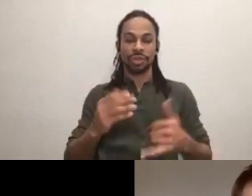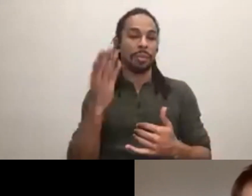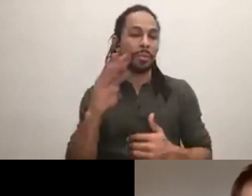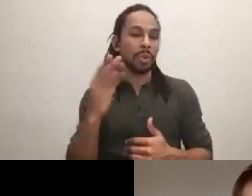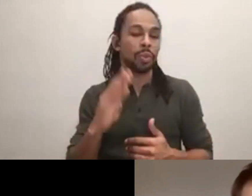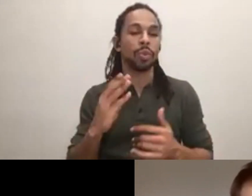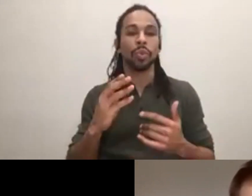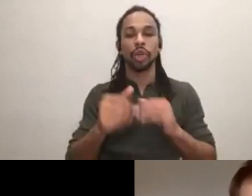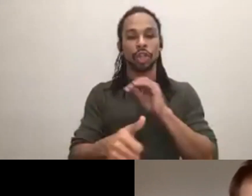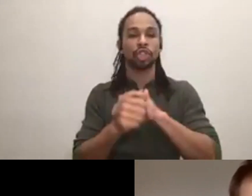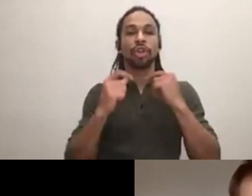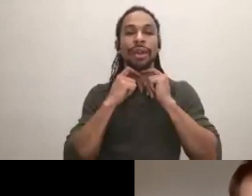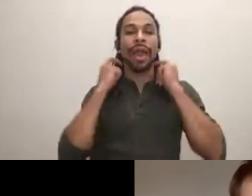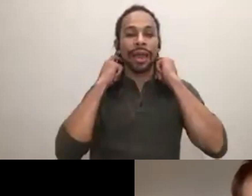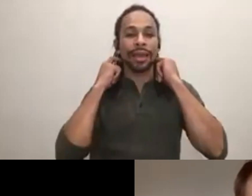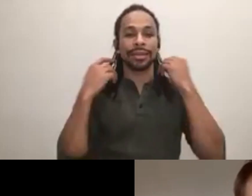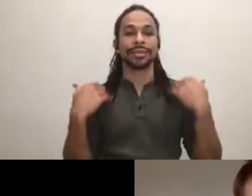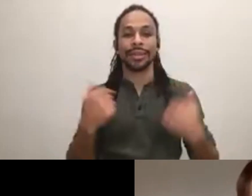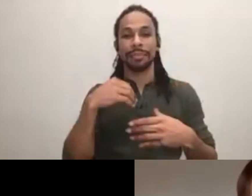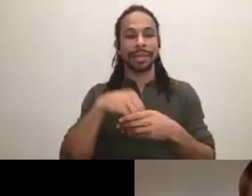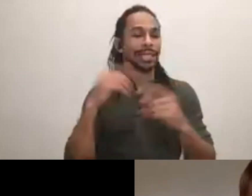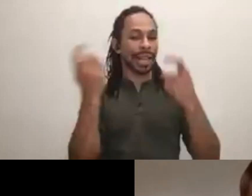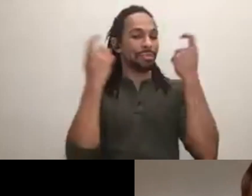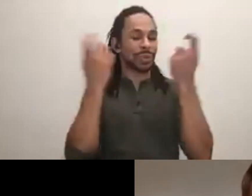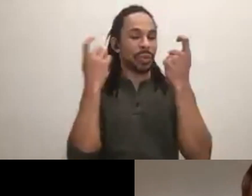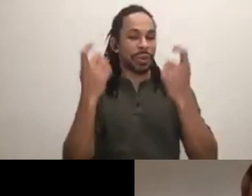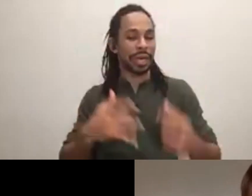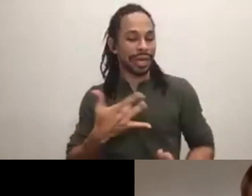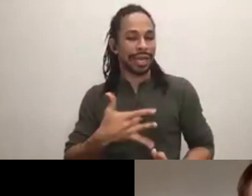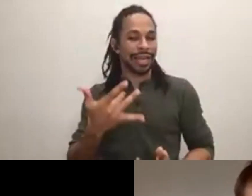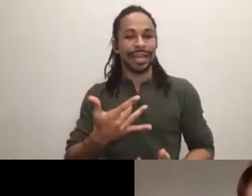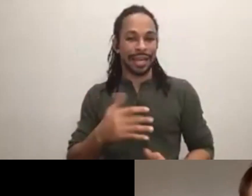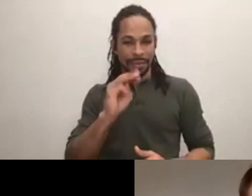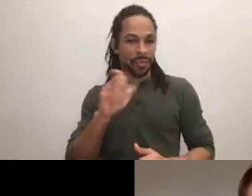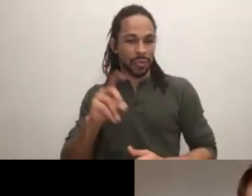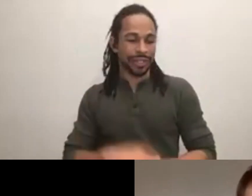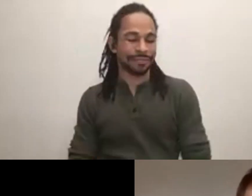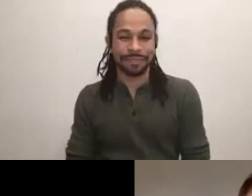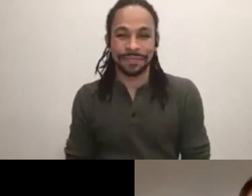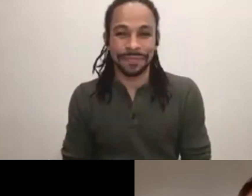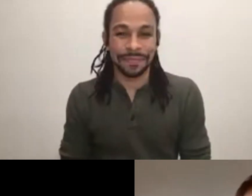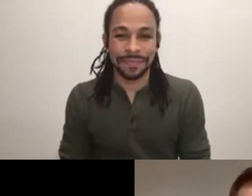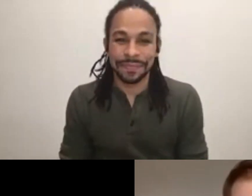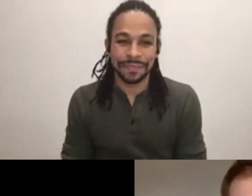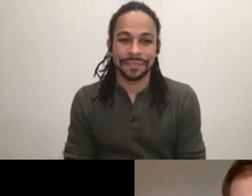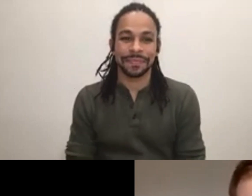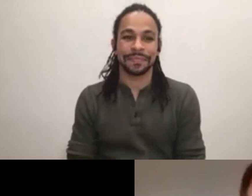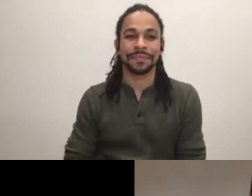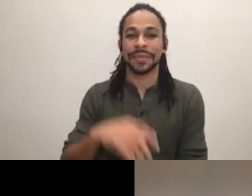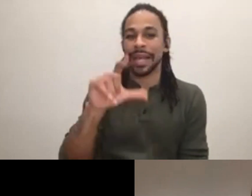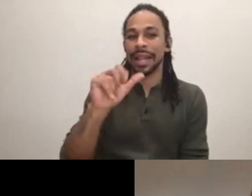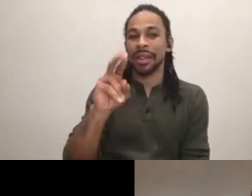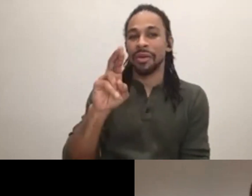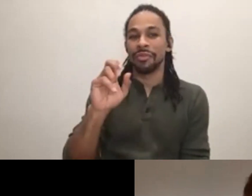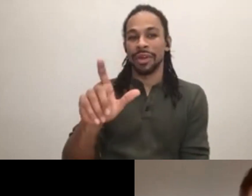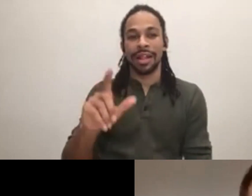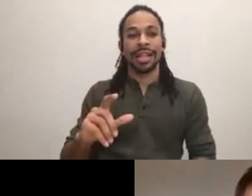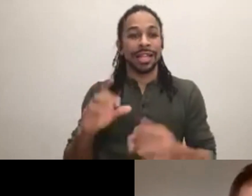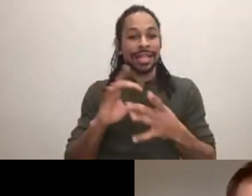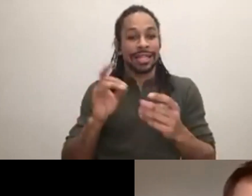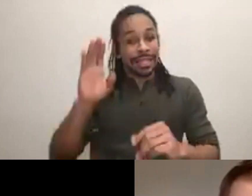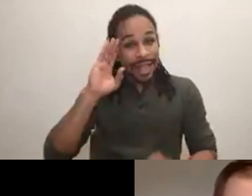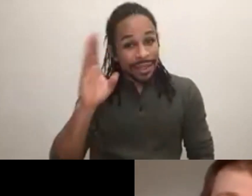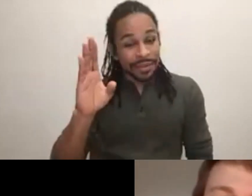because I'm in a celebratory mood. >> I guess I'll go next. My name is Laurel